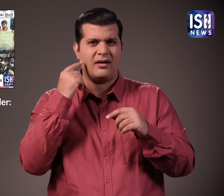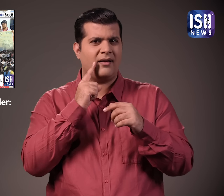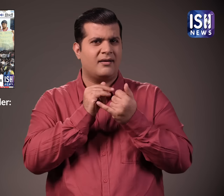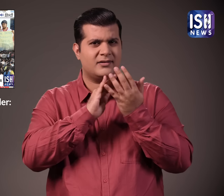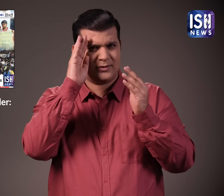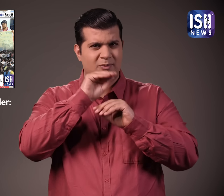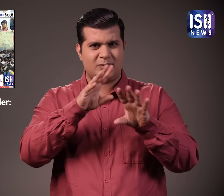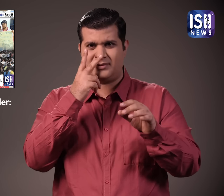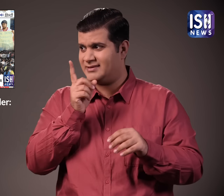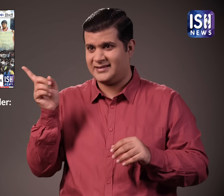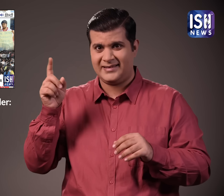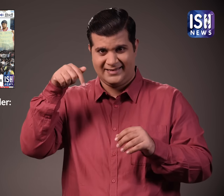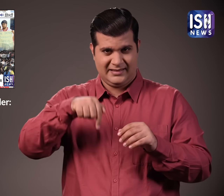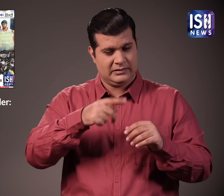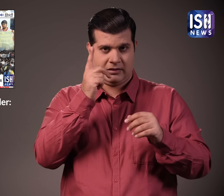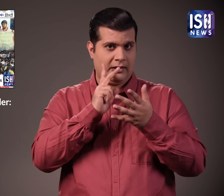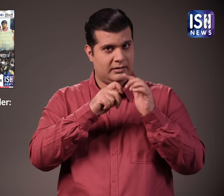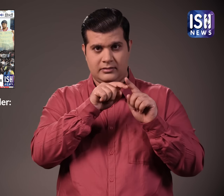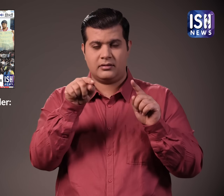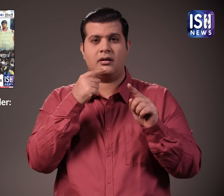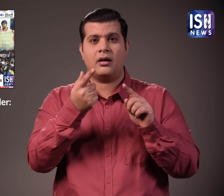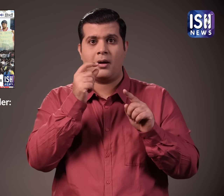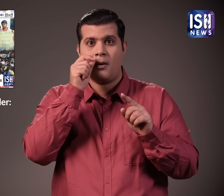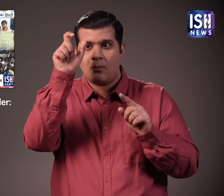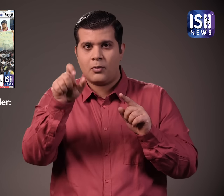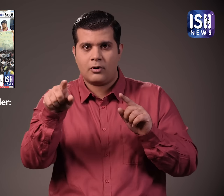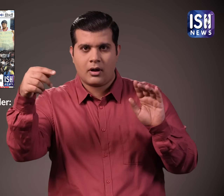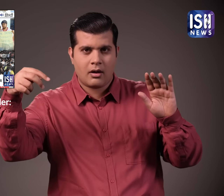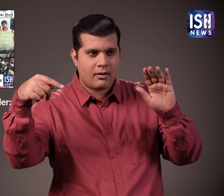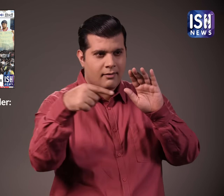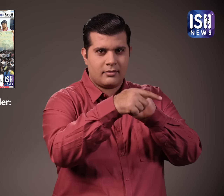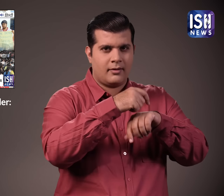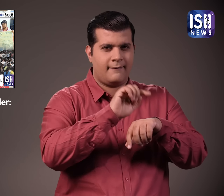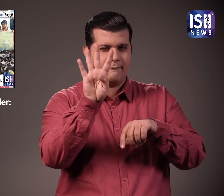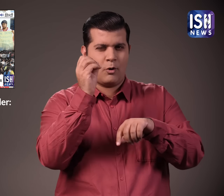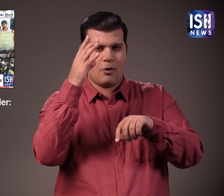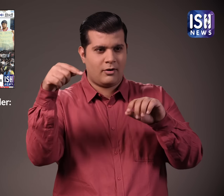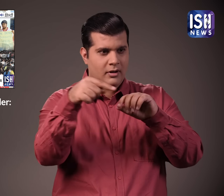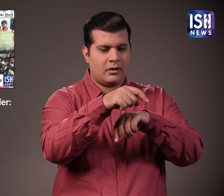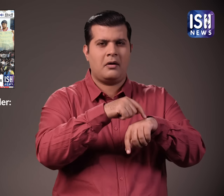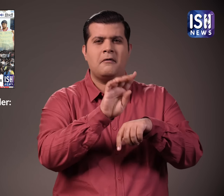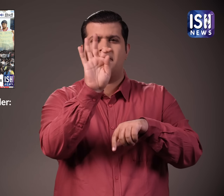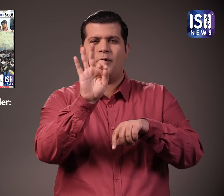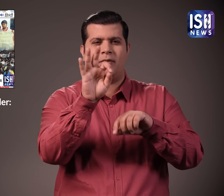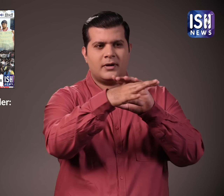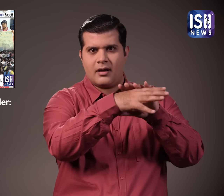You might remember that I released the news. You can check out the description for the link. The accused was seen entering at 4 a.m.